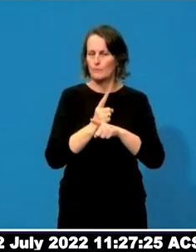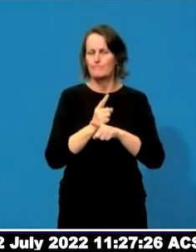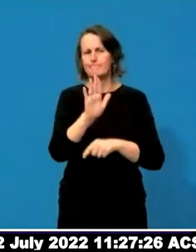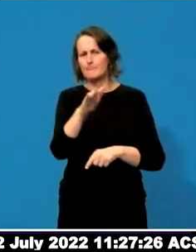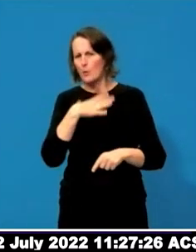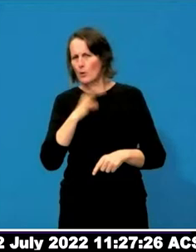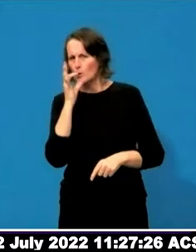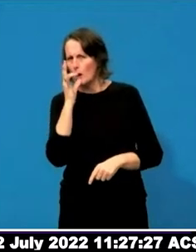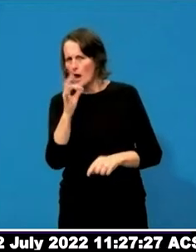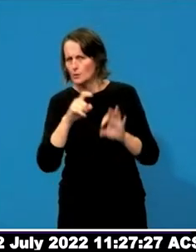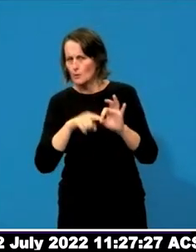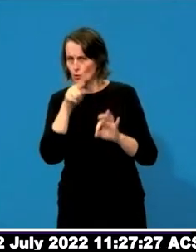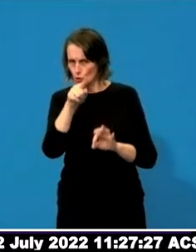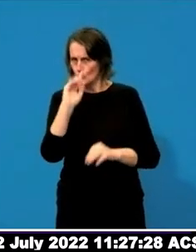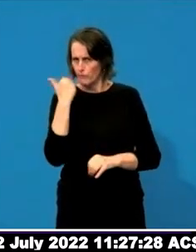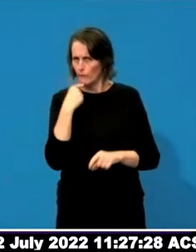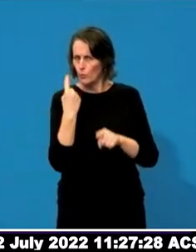What you've just said assumes that the NDIS,